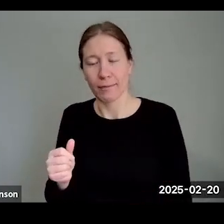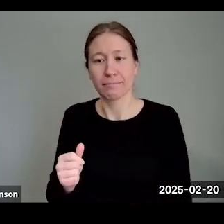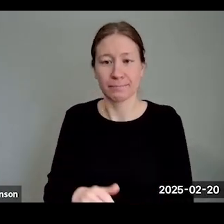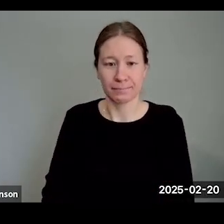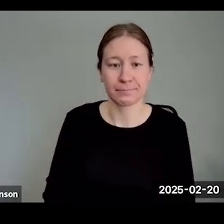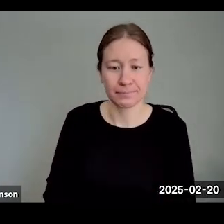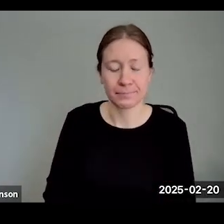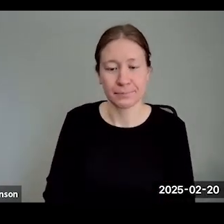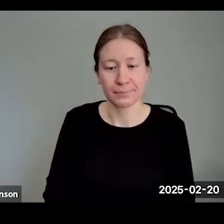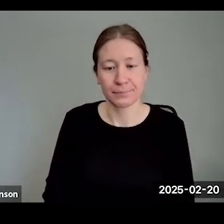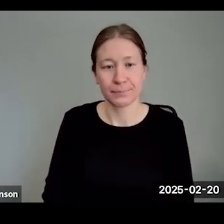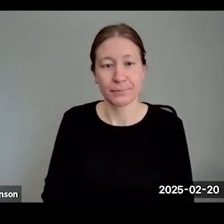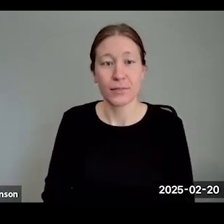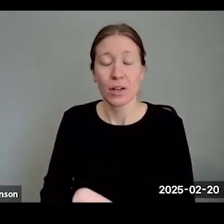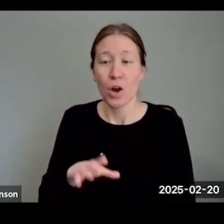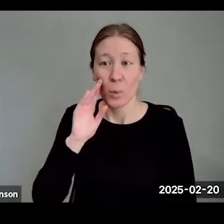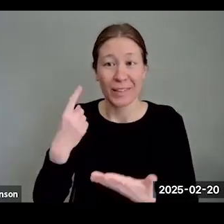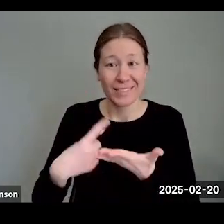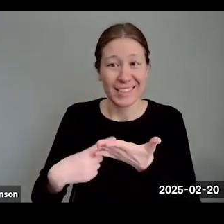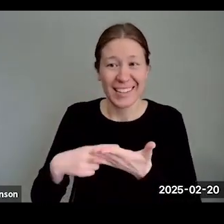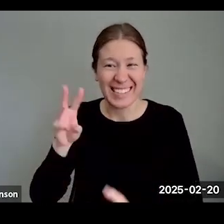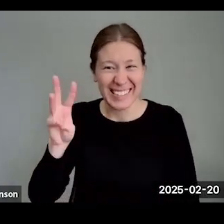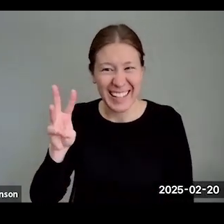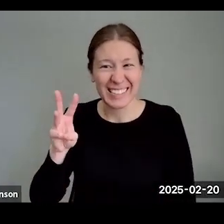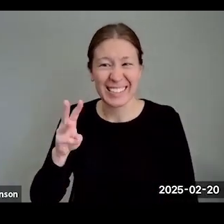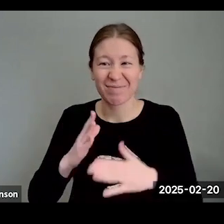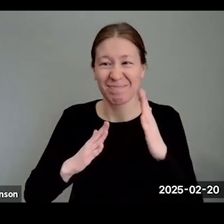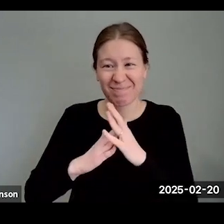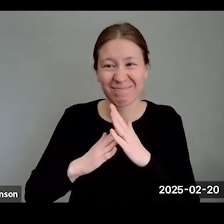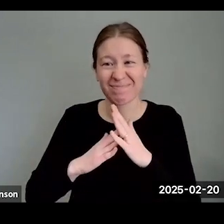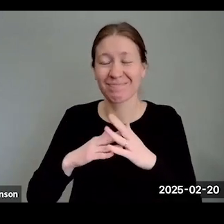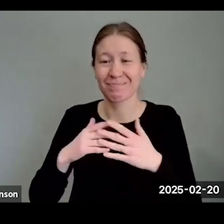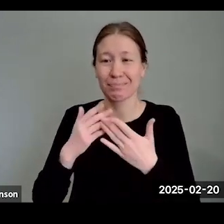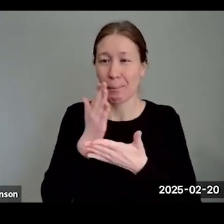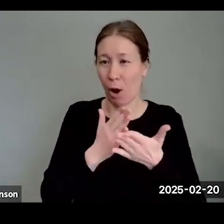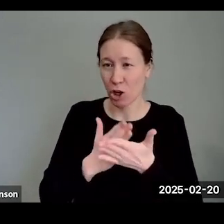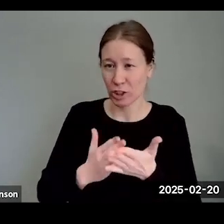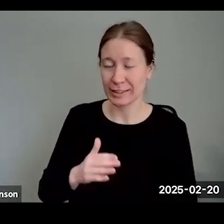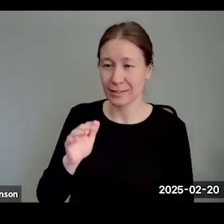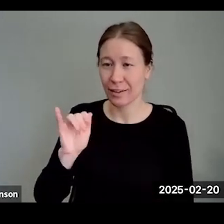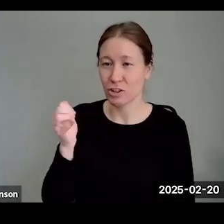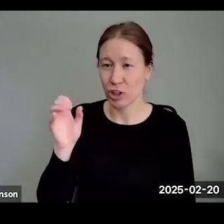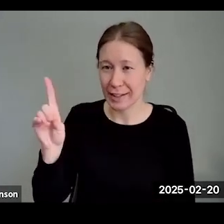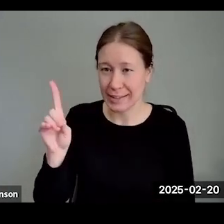So let's talk about the six major components of these JDs. Obviously, number one,